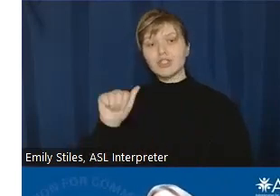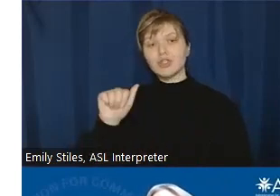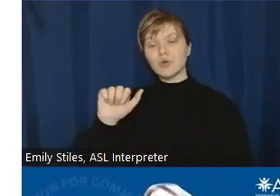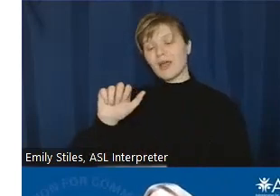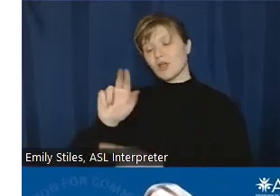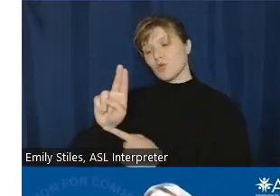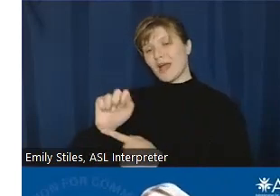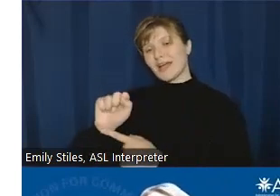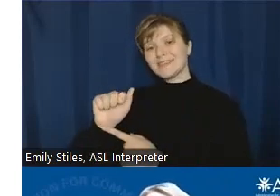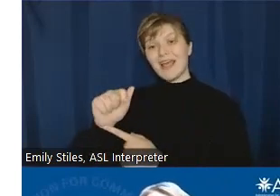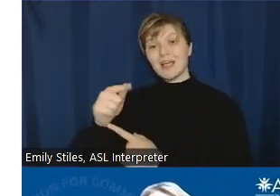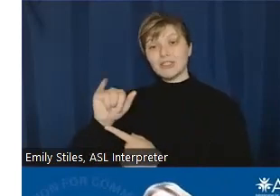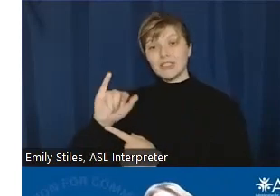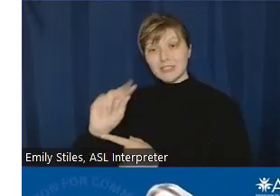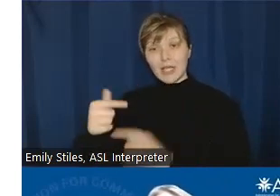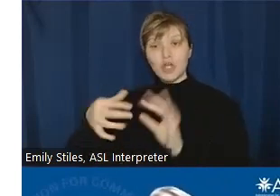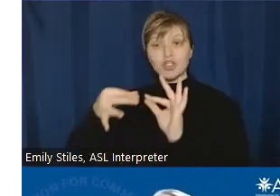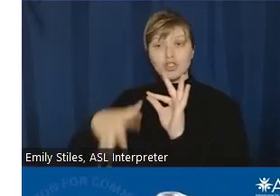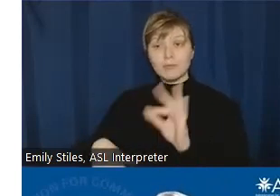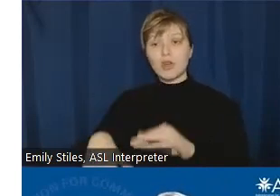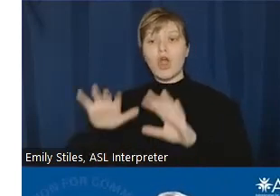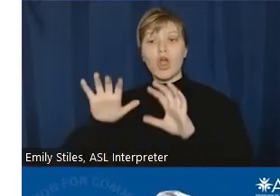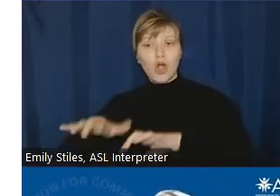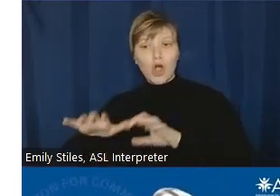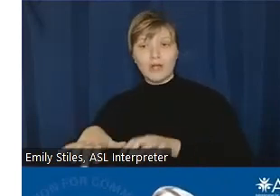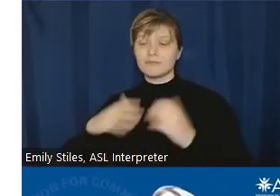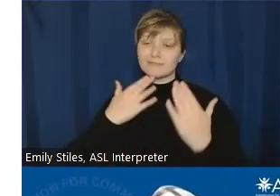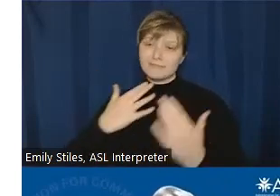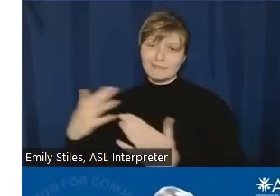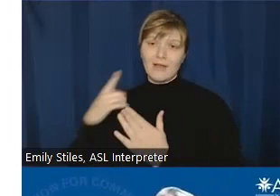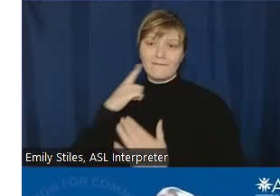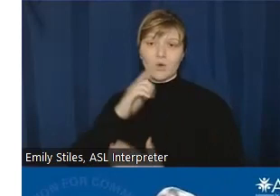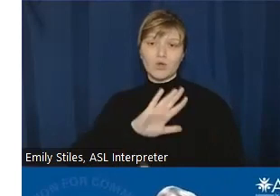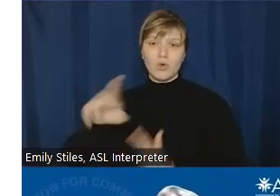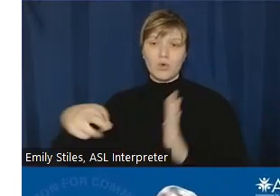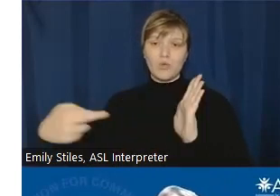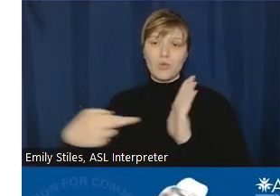and Serena, our CART specialist, for their roles in producing today’s webinar.